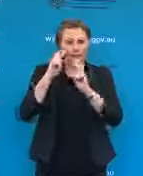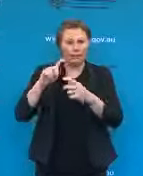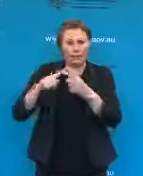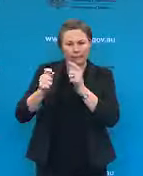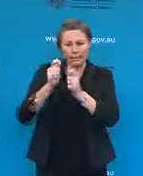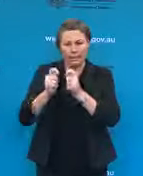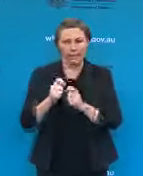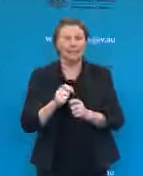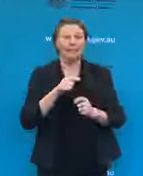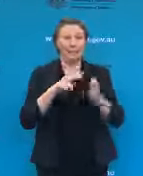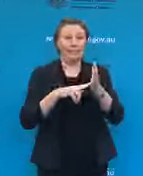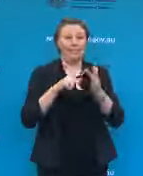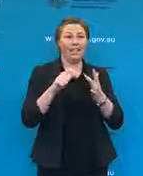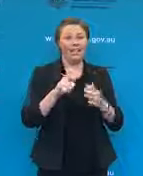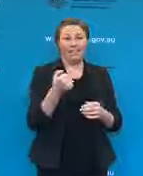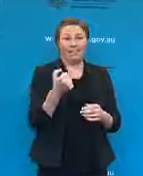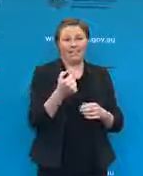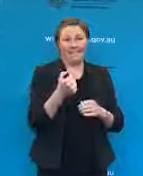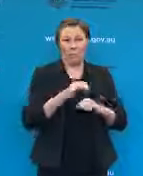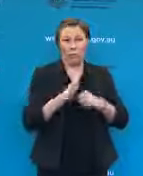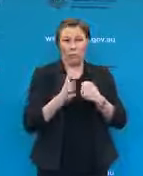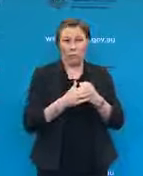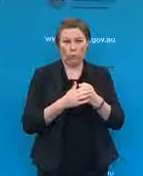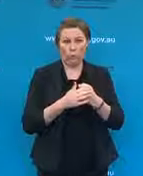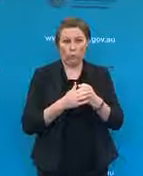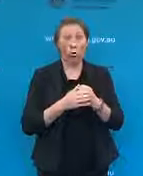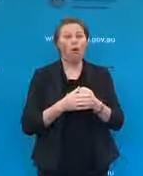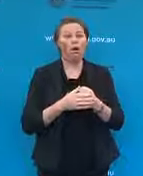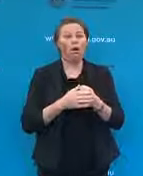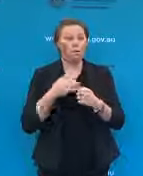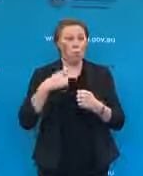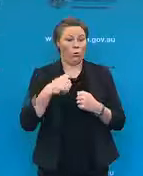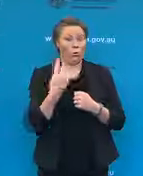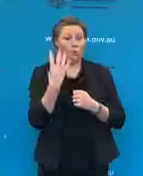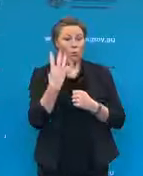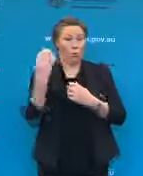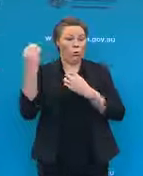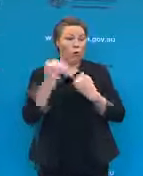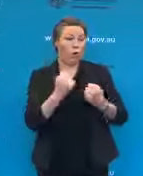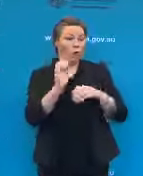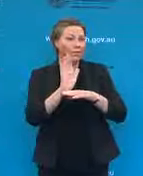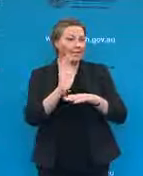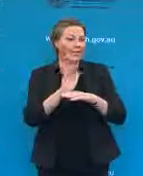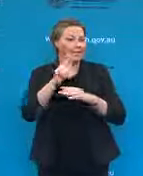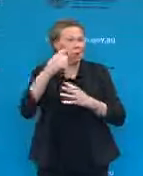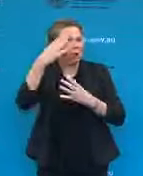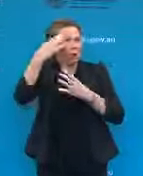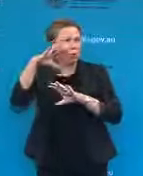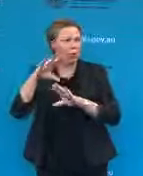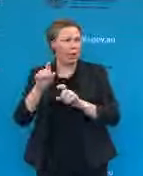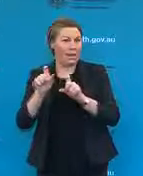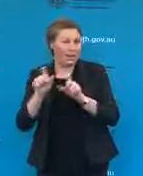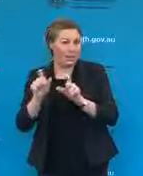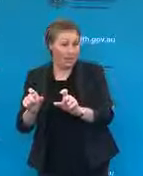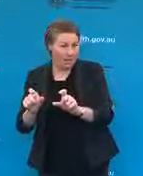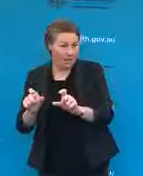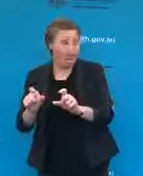Victoria, 4 overseas travellers in hotel quarantine, 7 linked to those or